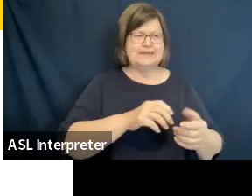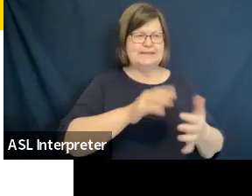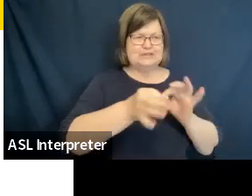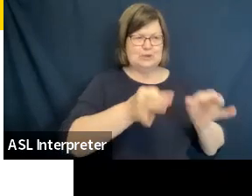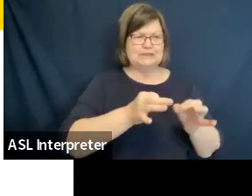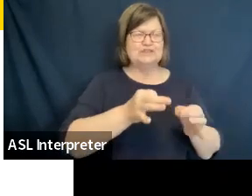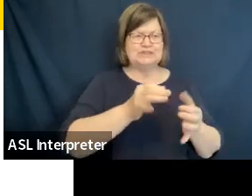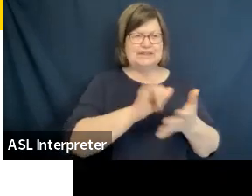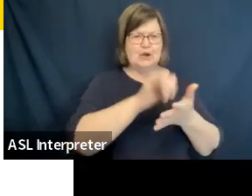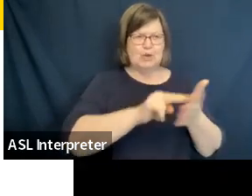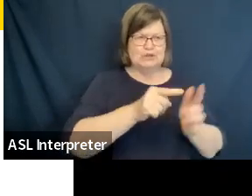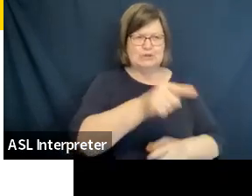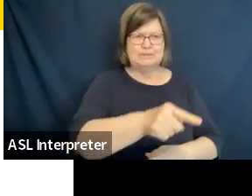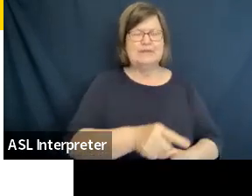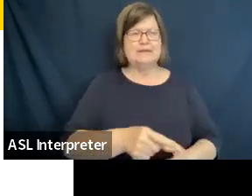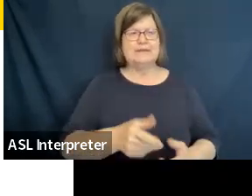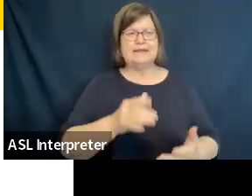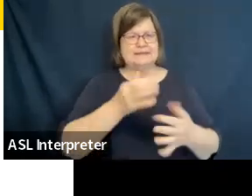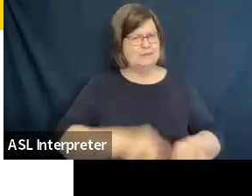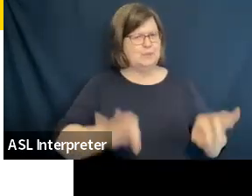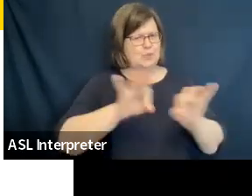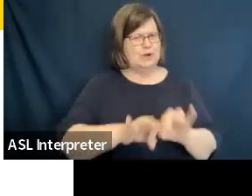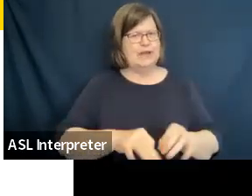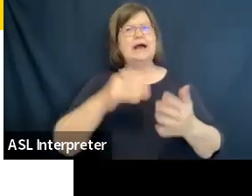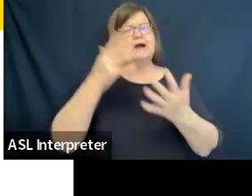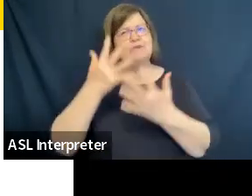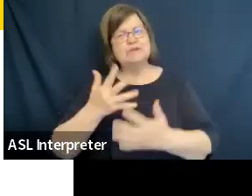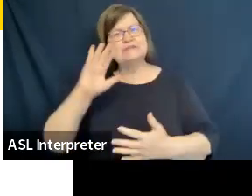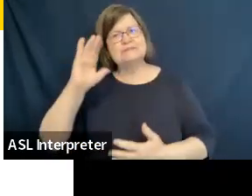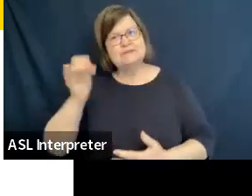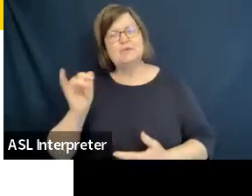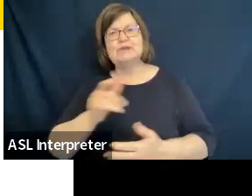The unfortunate part is that it does not appear that there are patient advocate